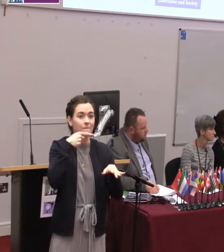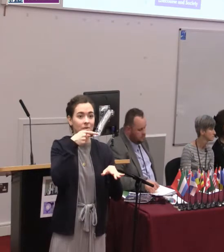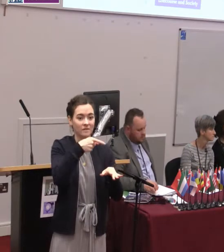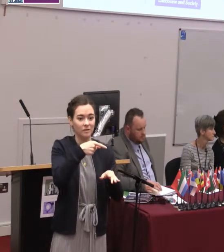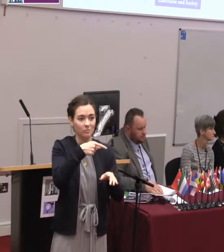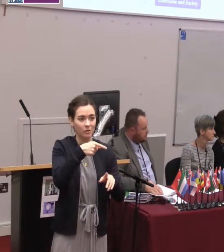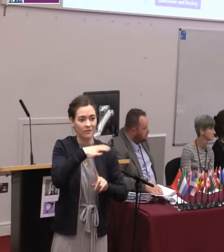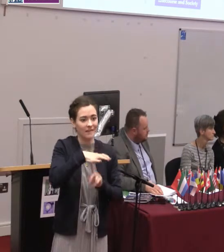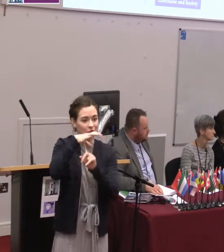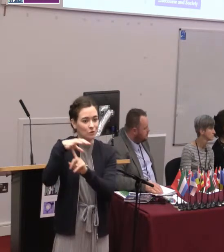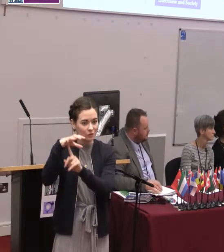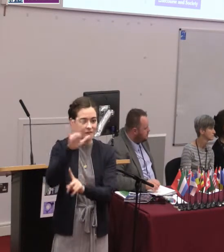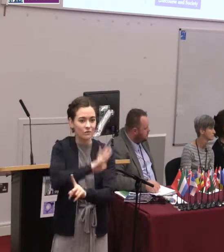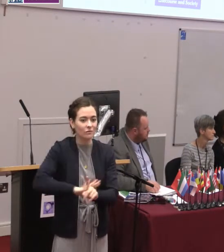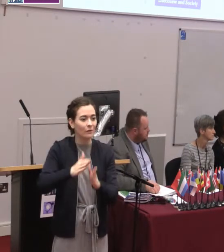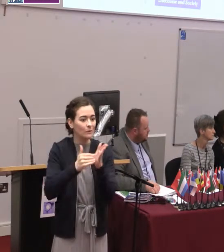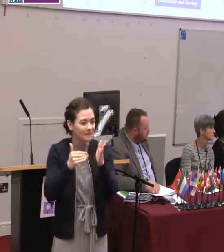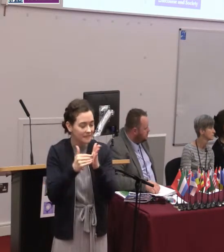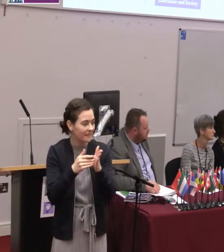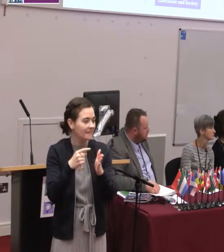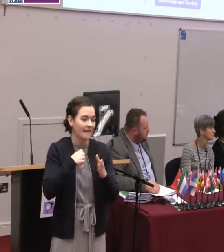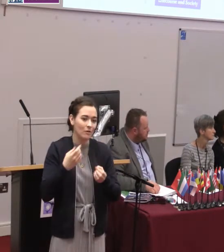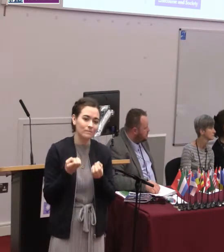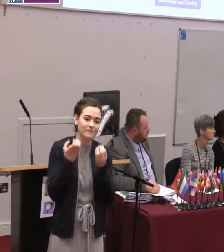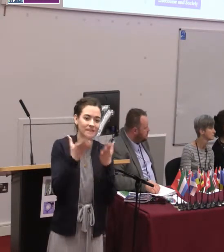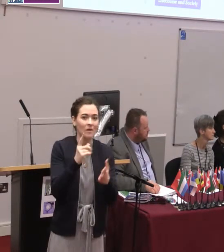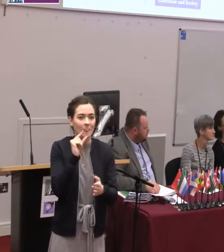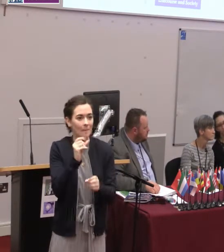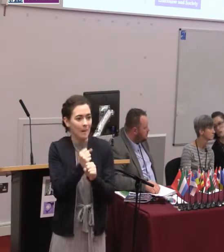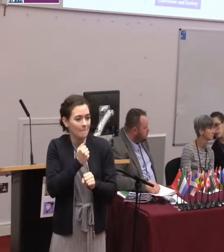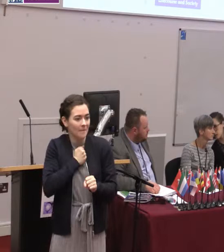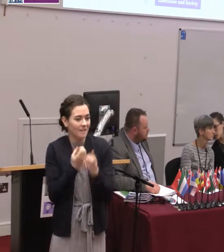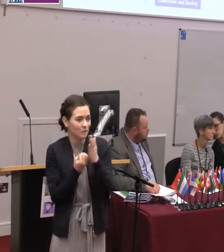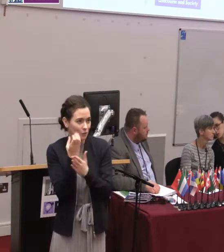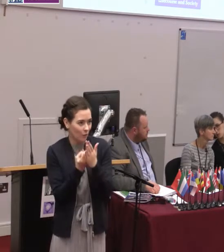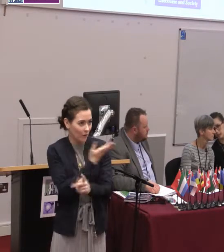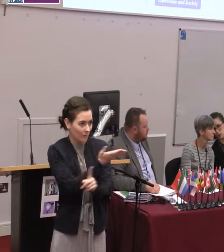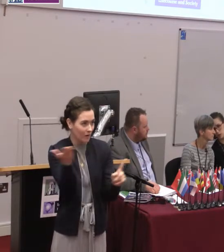New Zealand and I want to share a little of my story with you today.